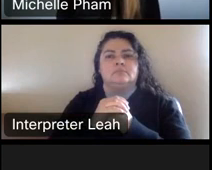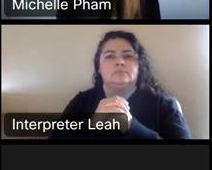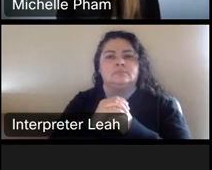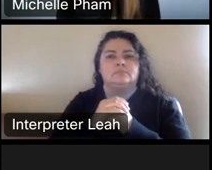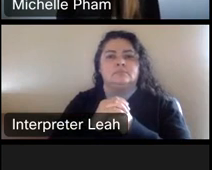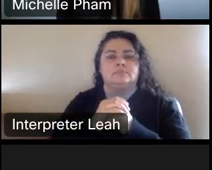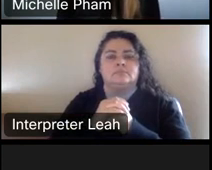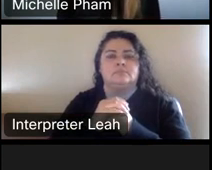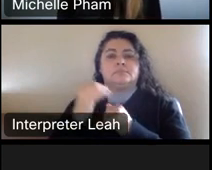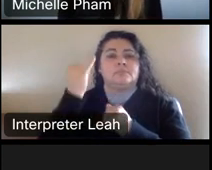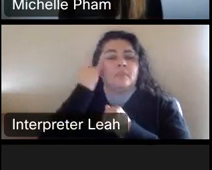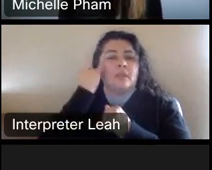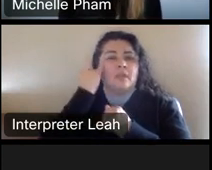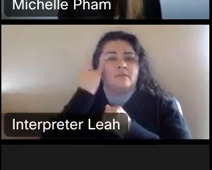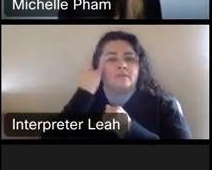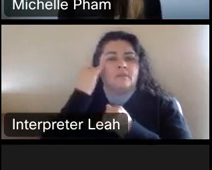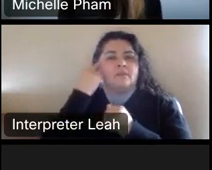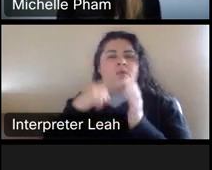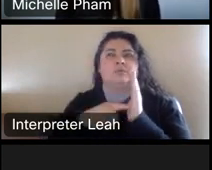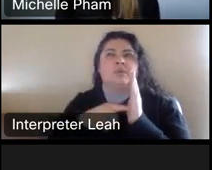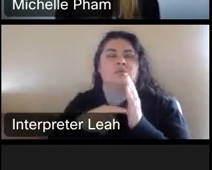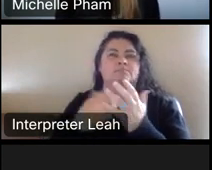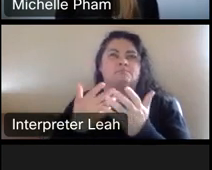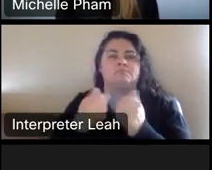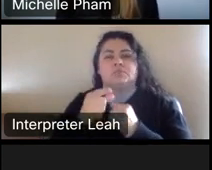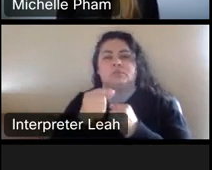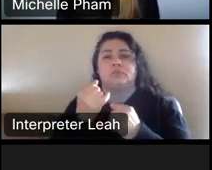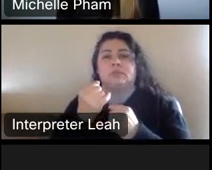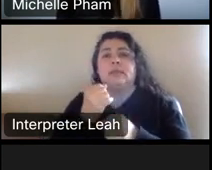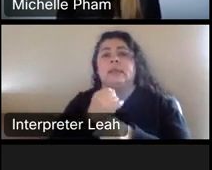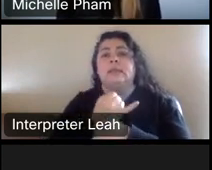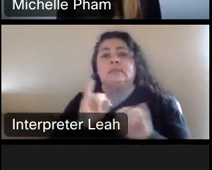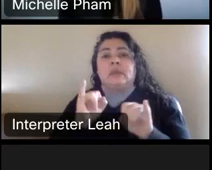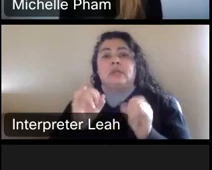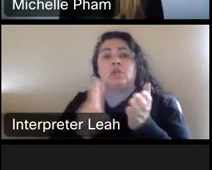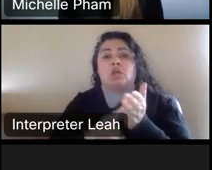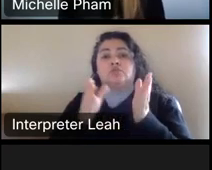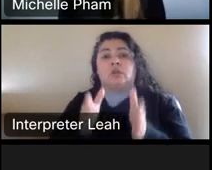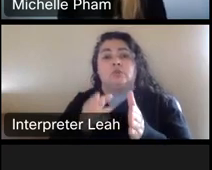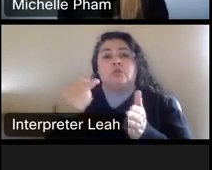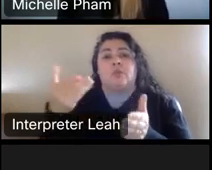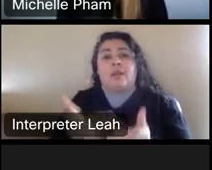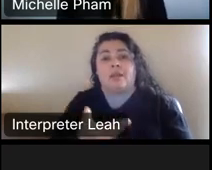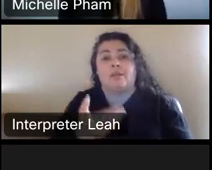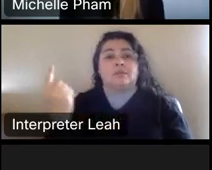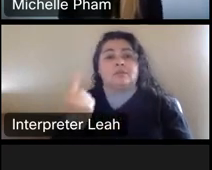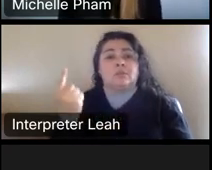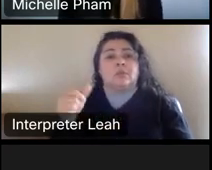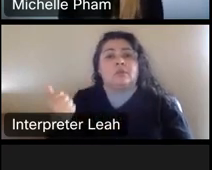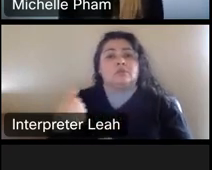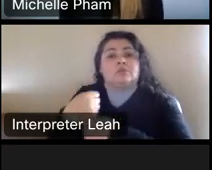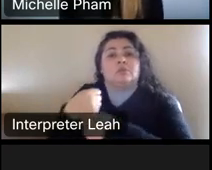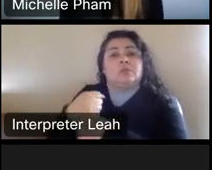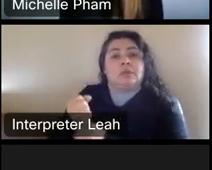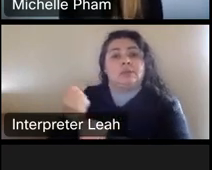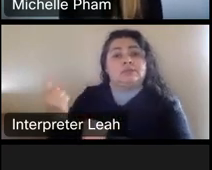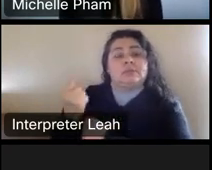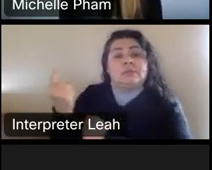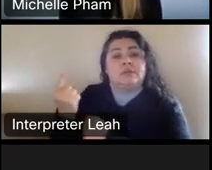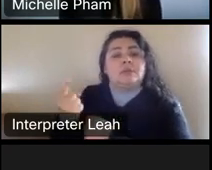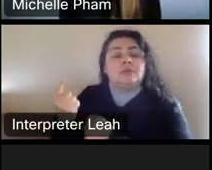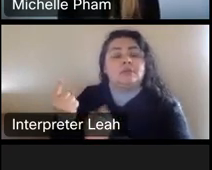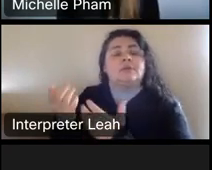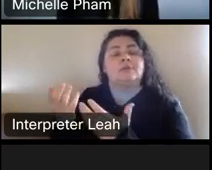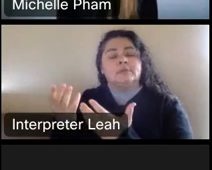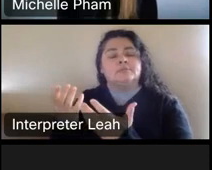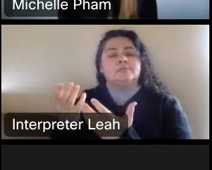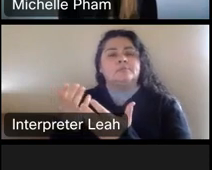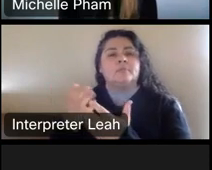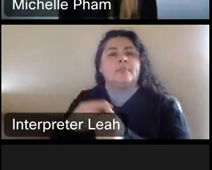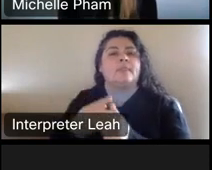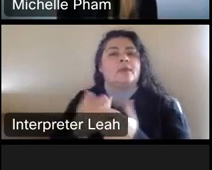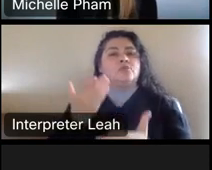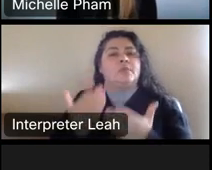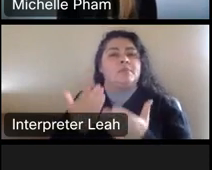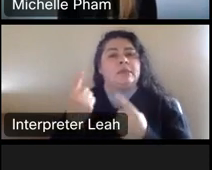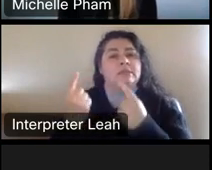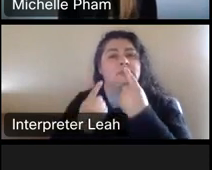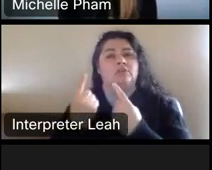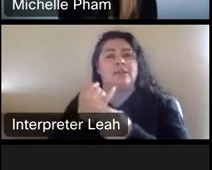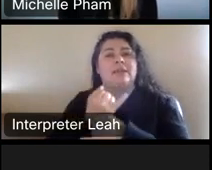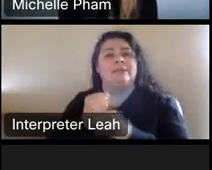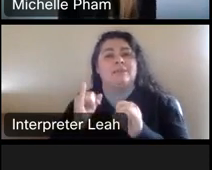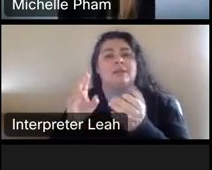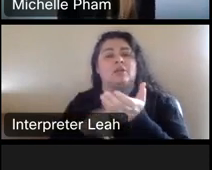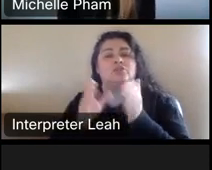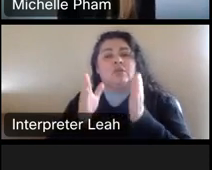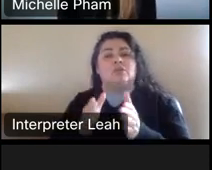If, for example, you were an independent contractor and you were hired by somebody to create a work then, um, you may be considered an independent contractor, or in your contract.